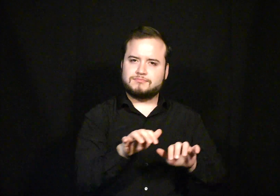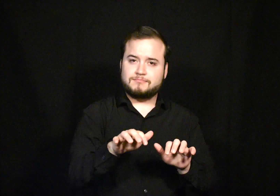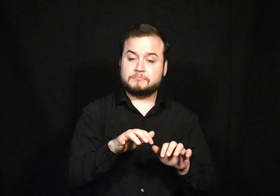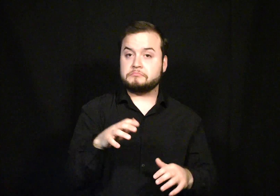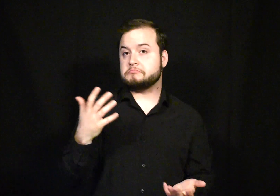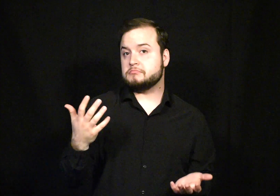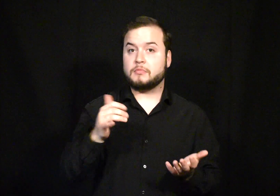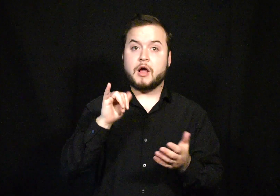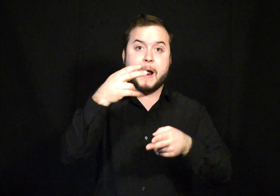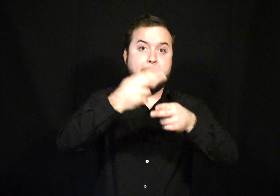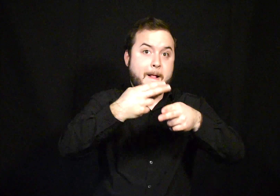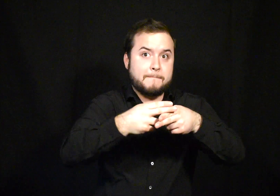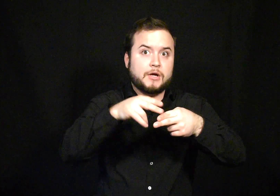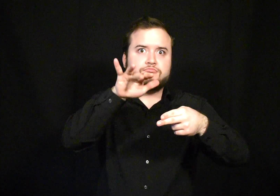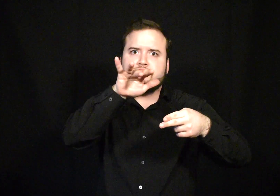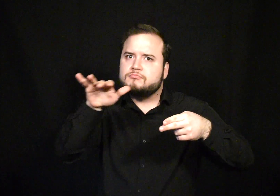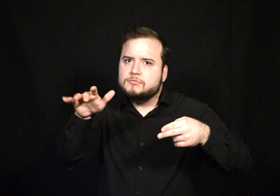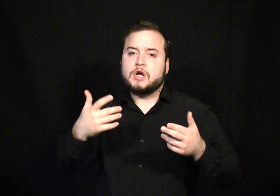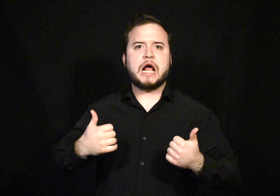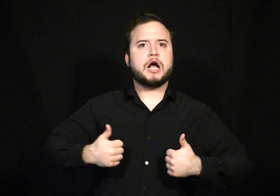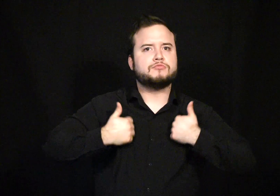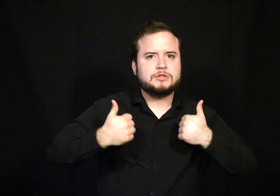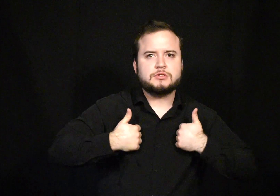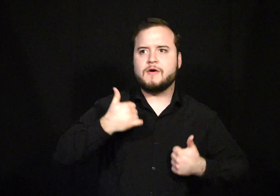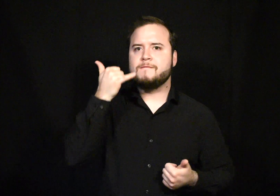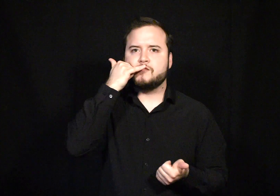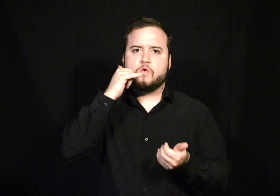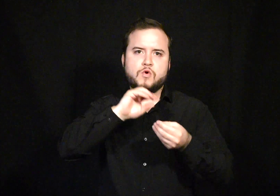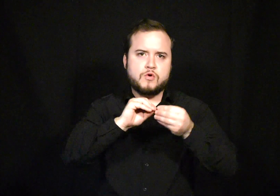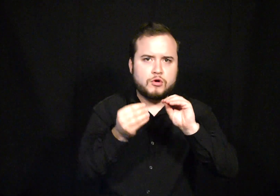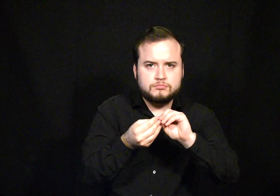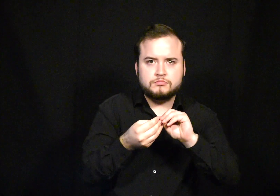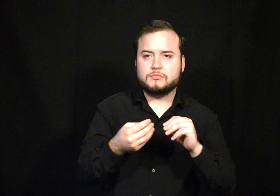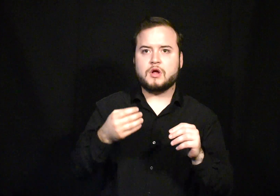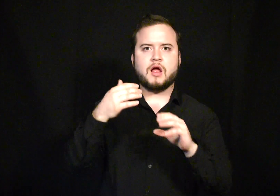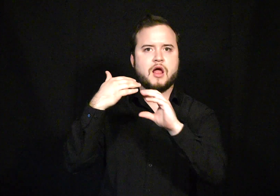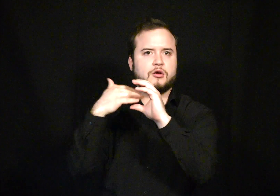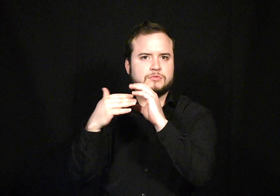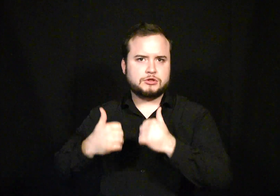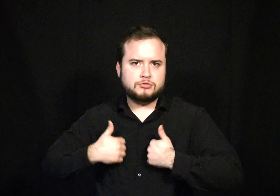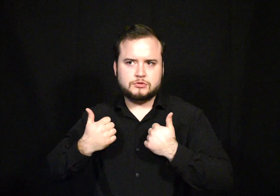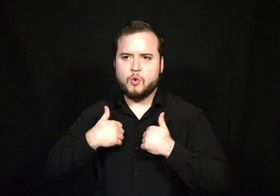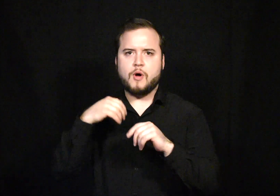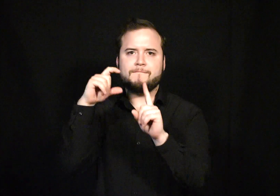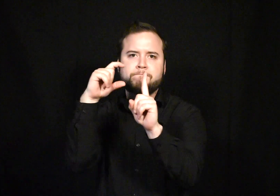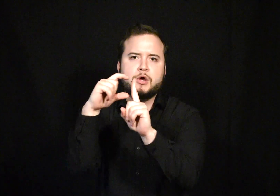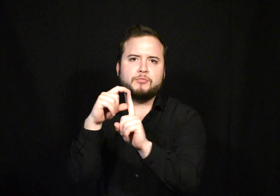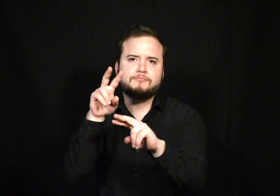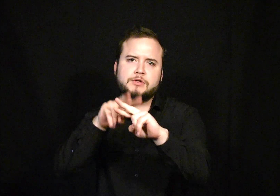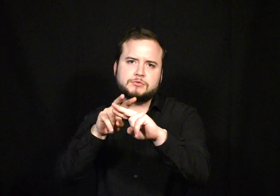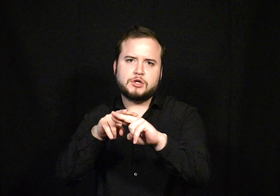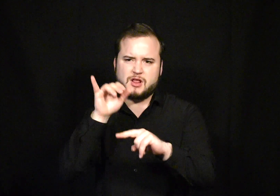For instance, names to spell out, addresses and phone numbers, email addresses, vocabulary, etc.,